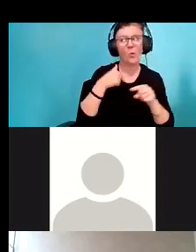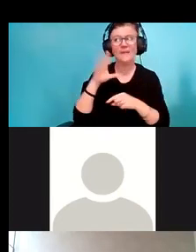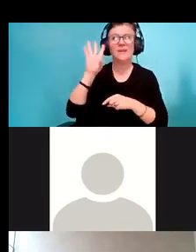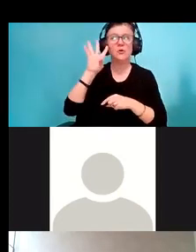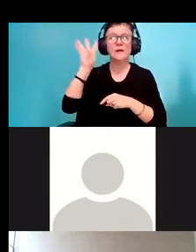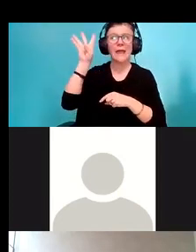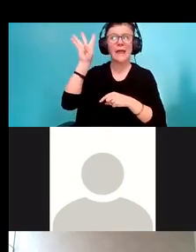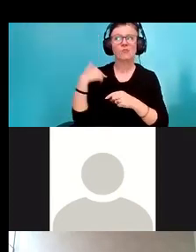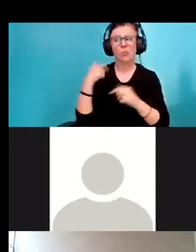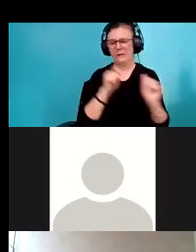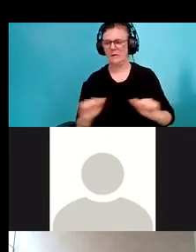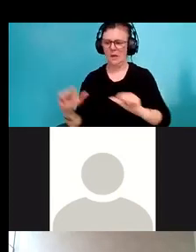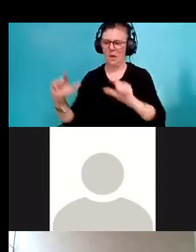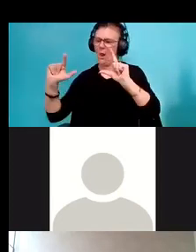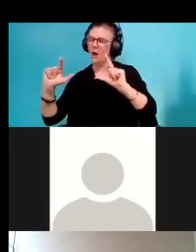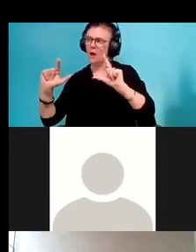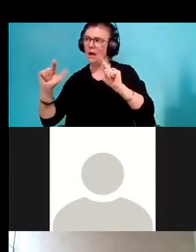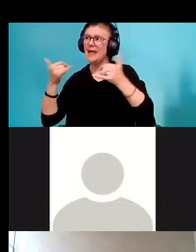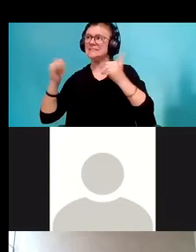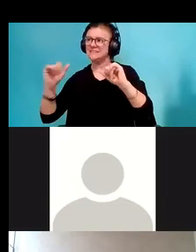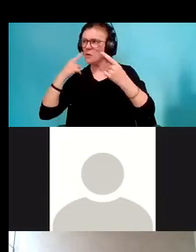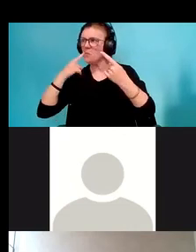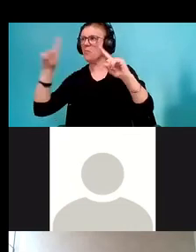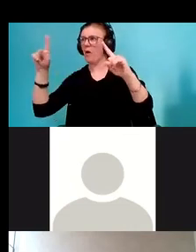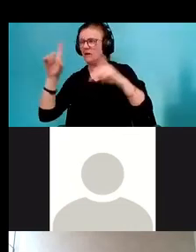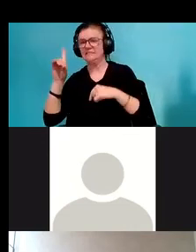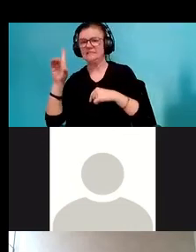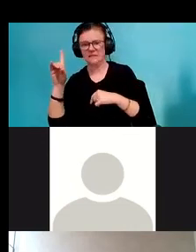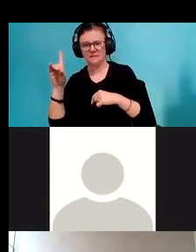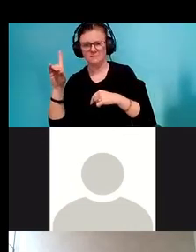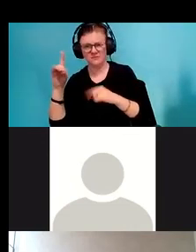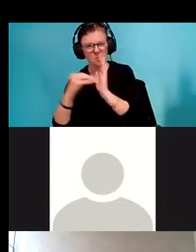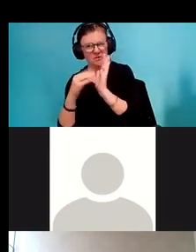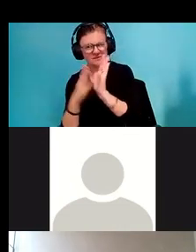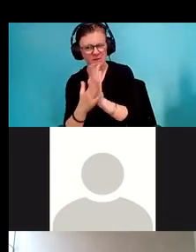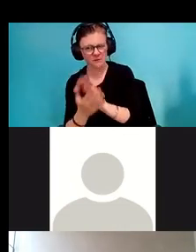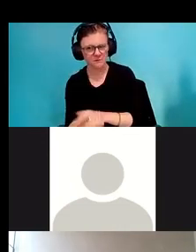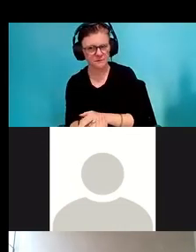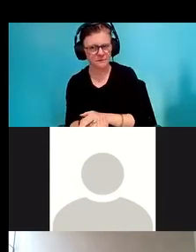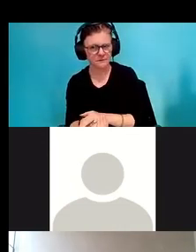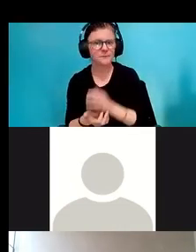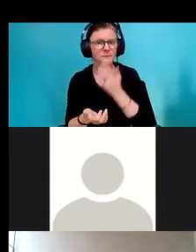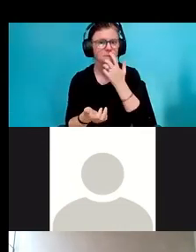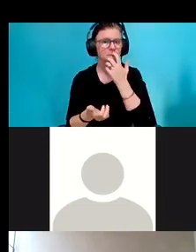to do what you needed to do. And then this is another place where